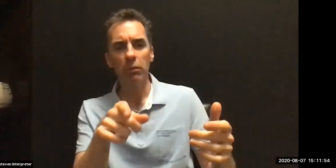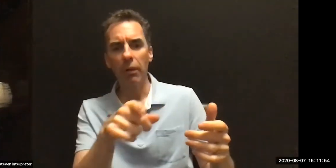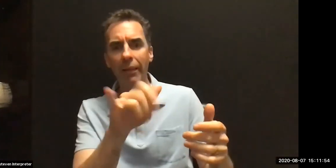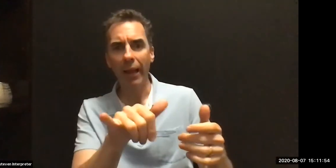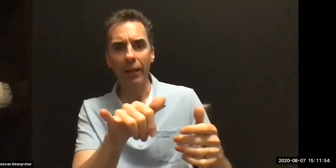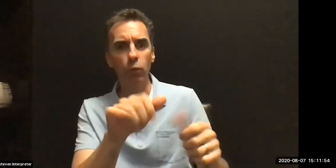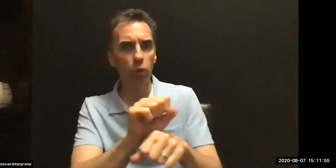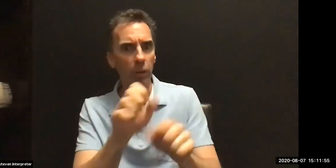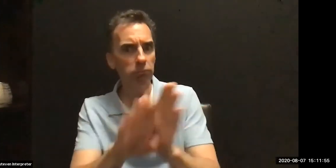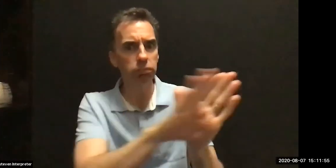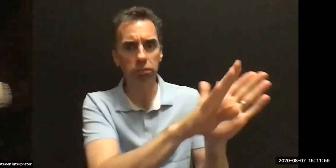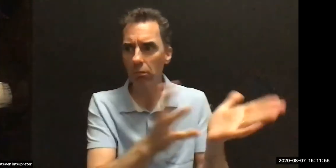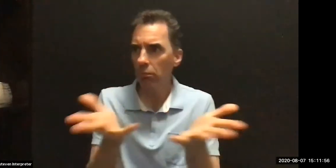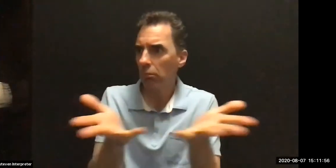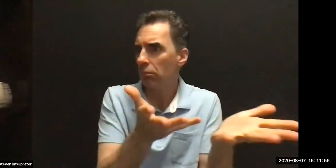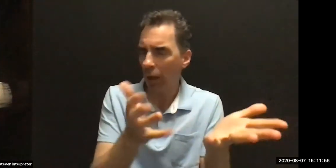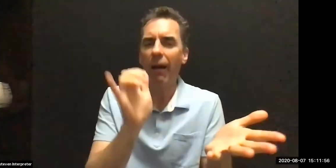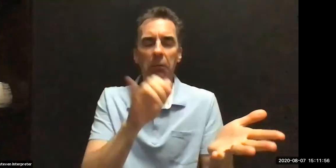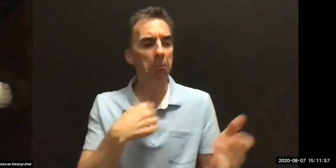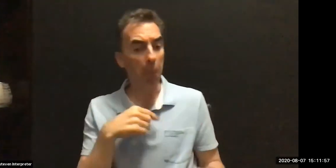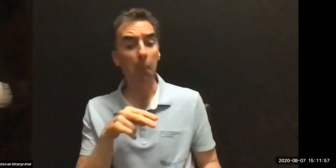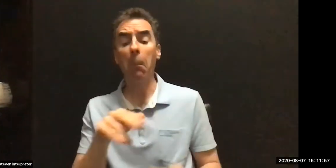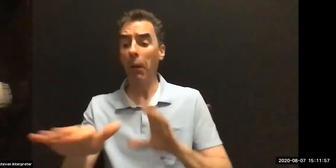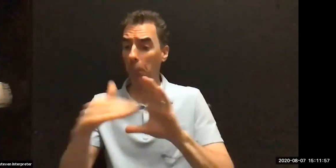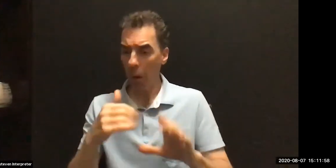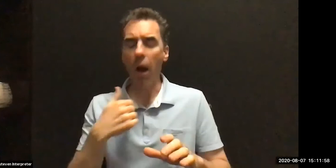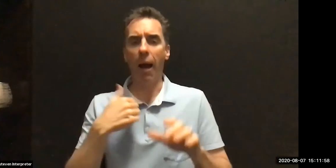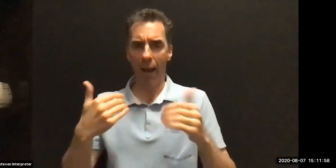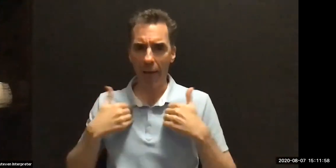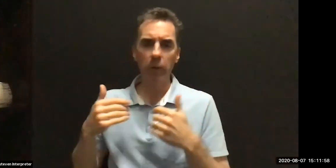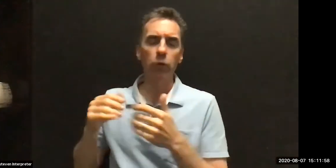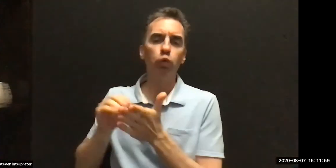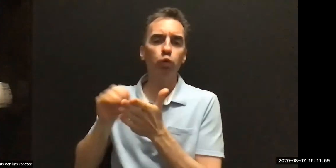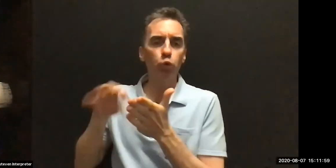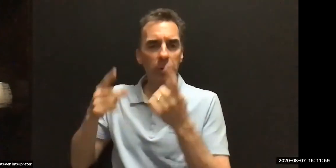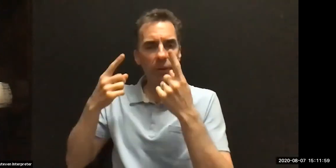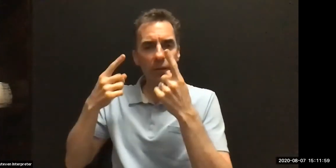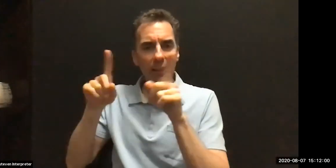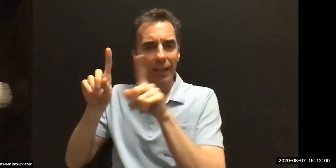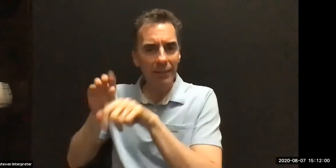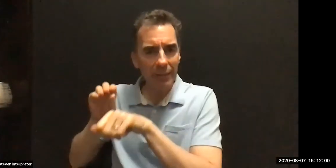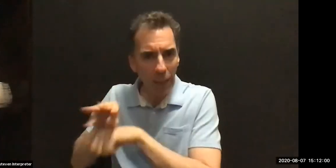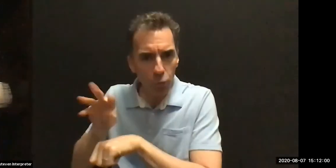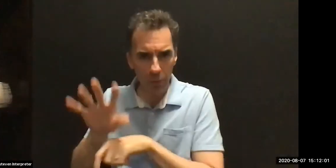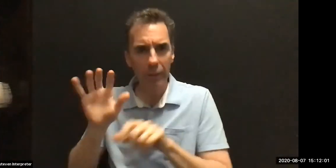Channelle Charest: Counselors, and students success specialist that will talk to them one on one, and get them kind of engaged in the in the process so that